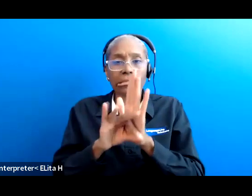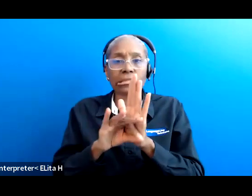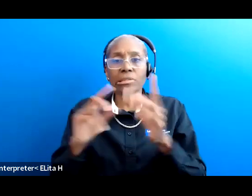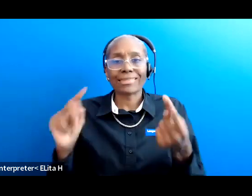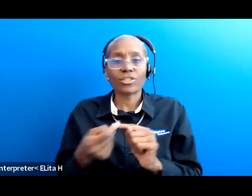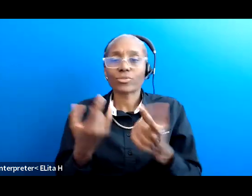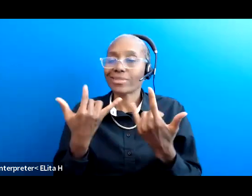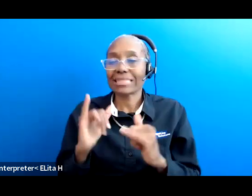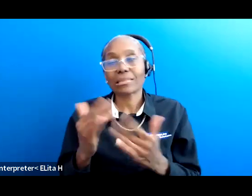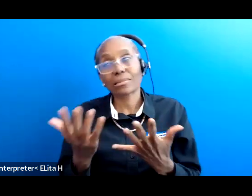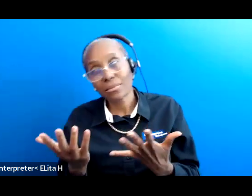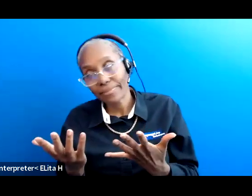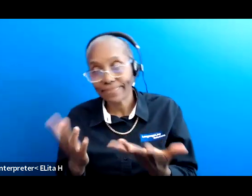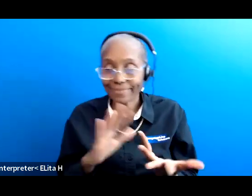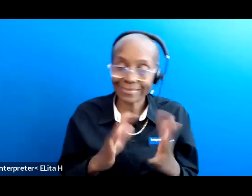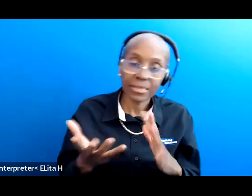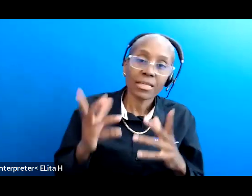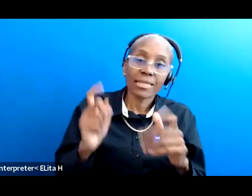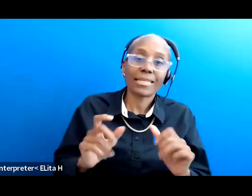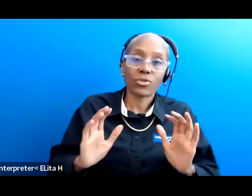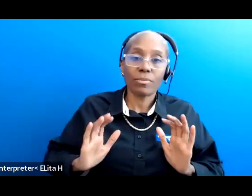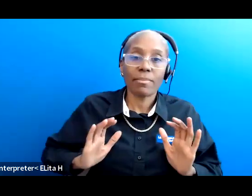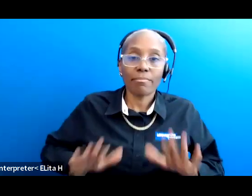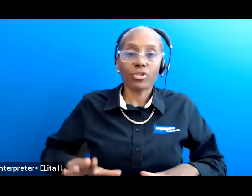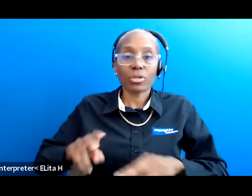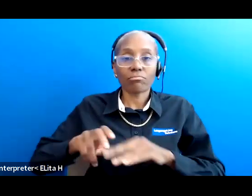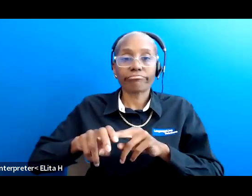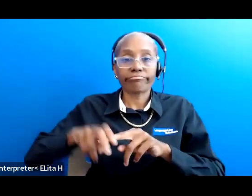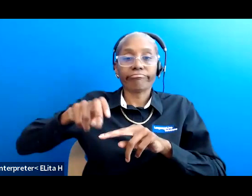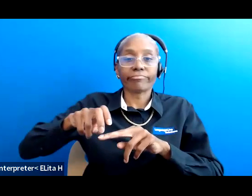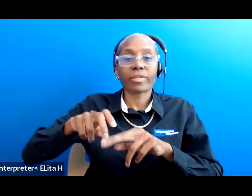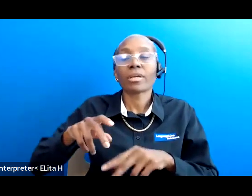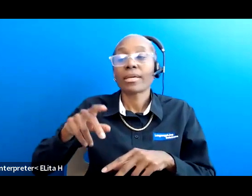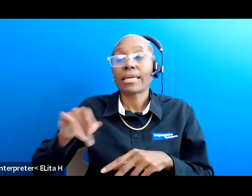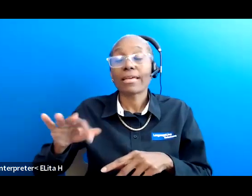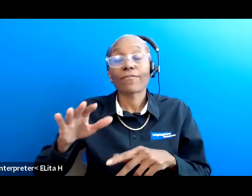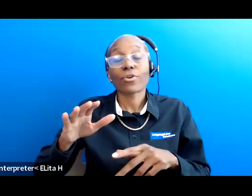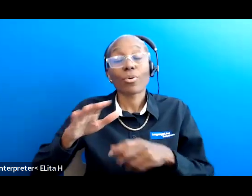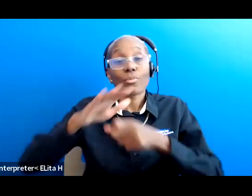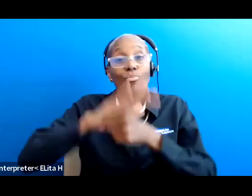So you really need to do those push ups. If you do get a pressure injury, the best way to get rid of the